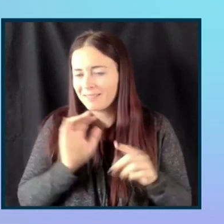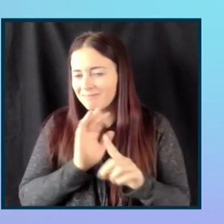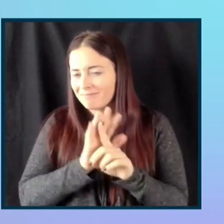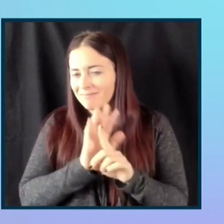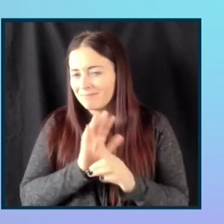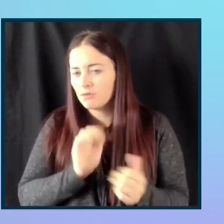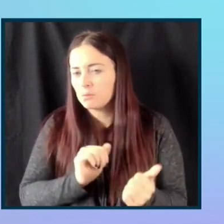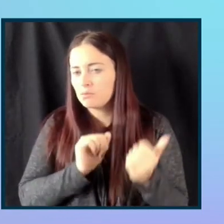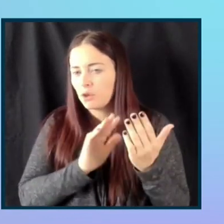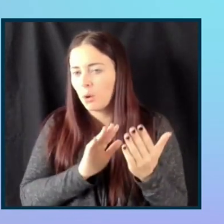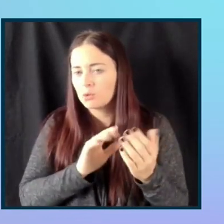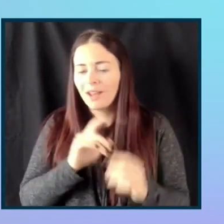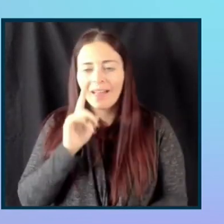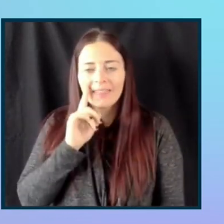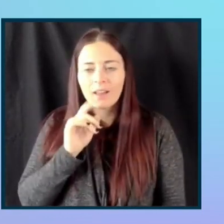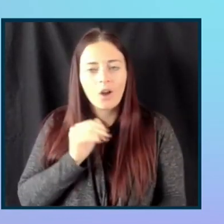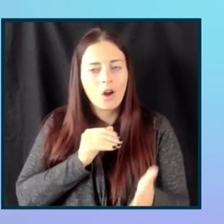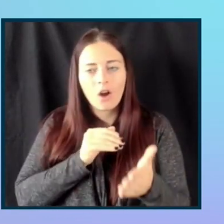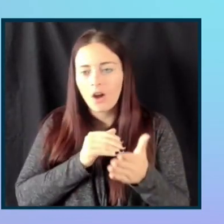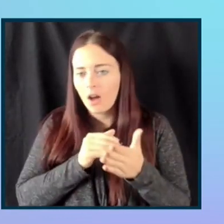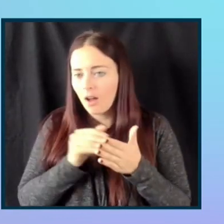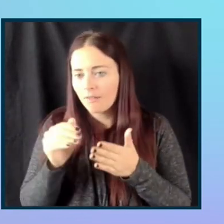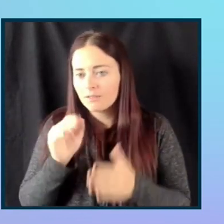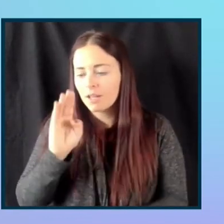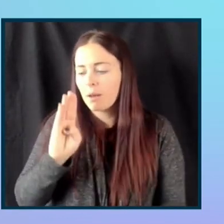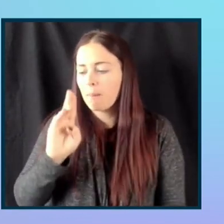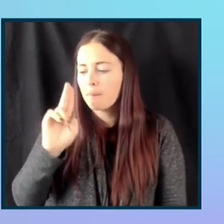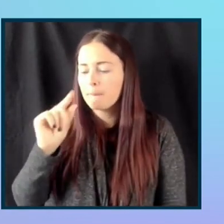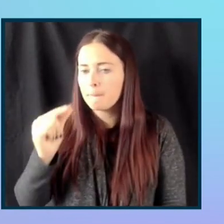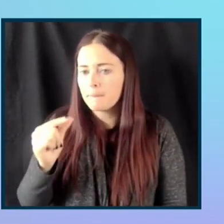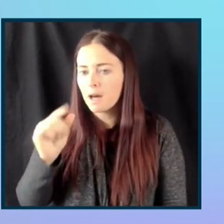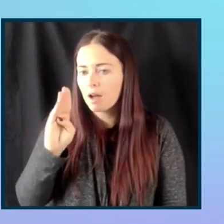I think far too often, bug bounties are a cheap solution